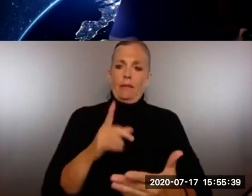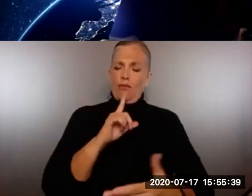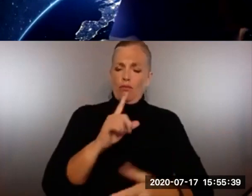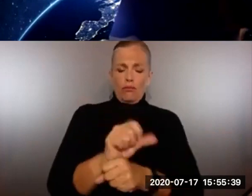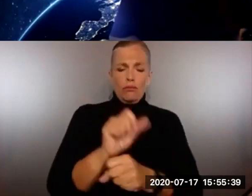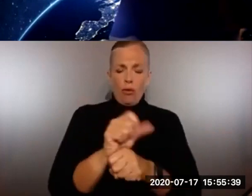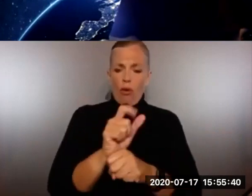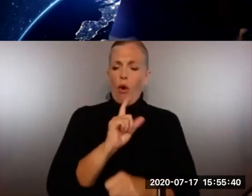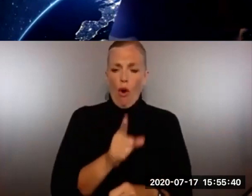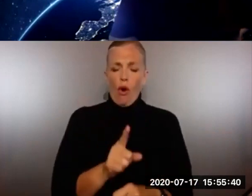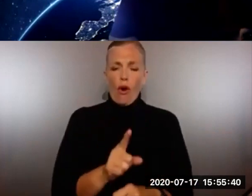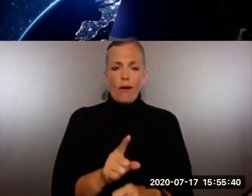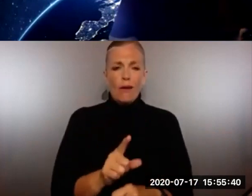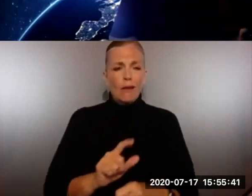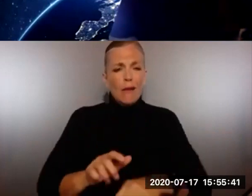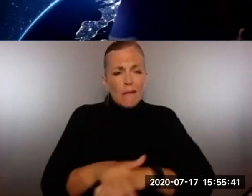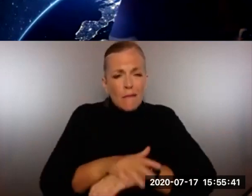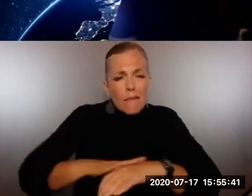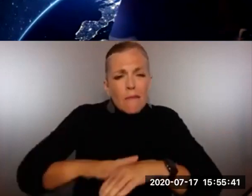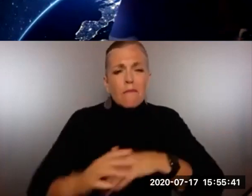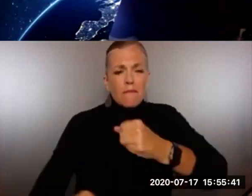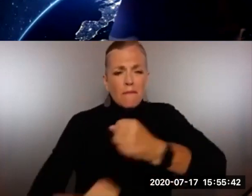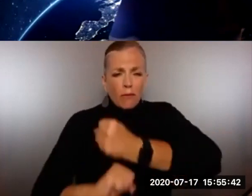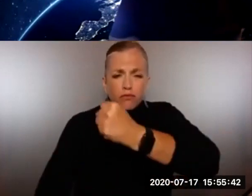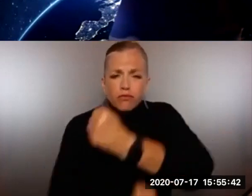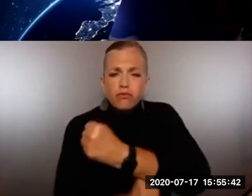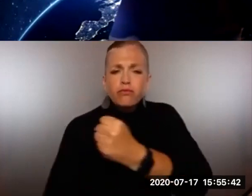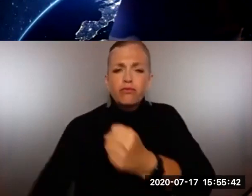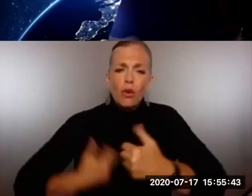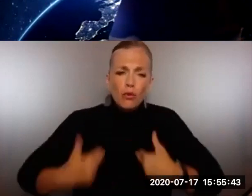The first is to recognize that regardless of how much